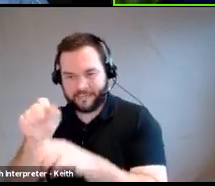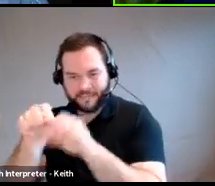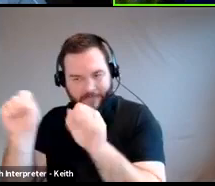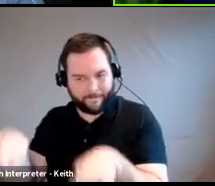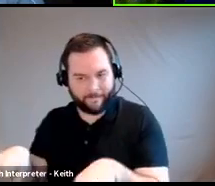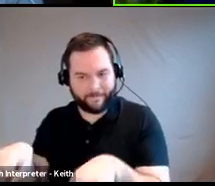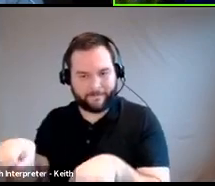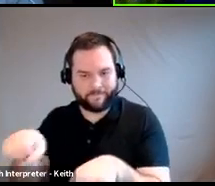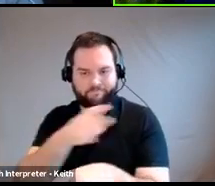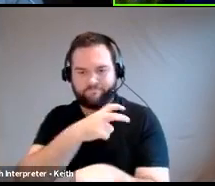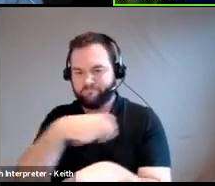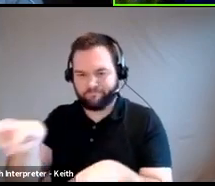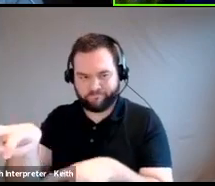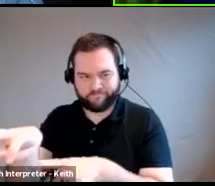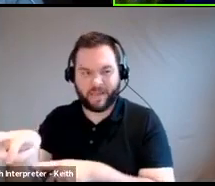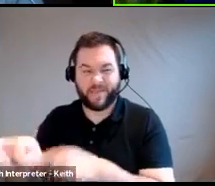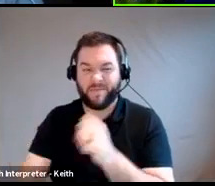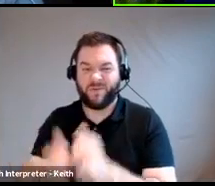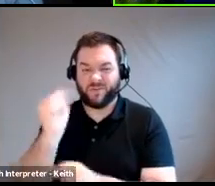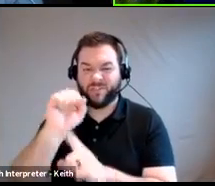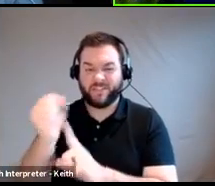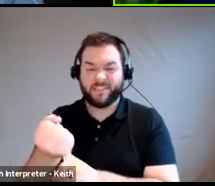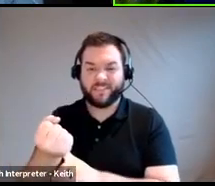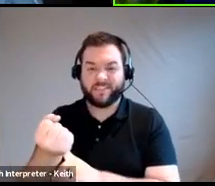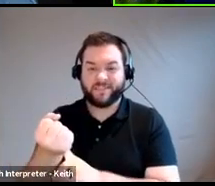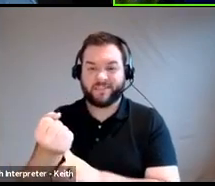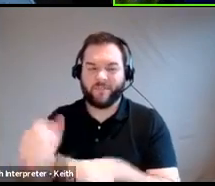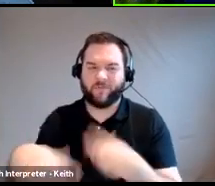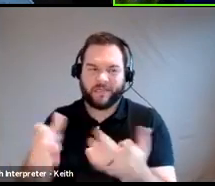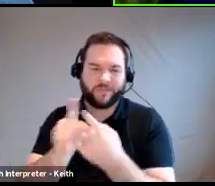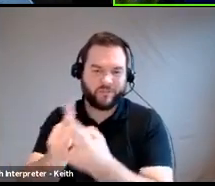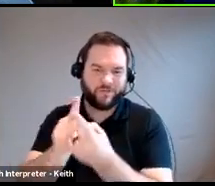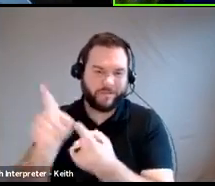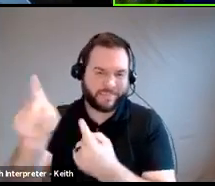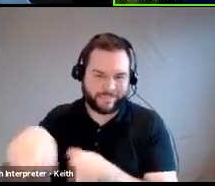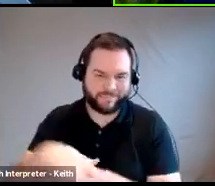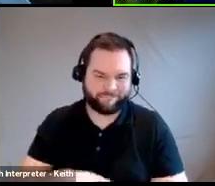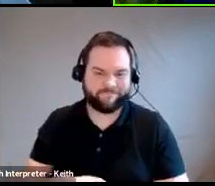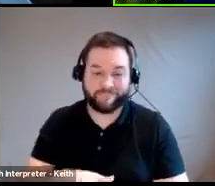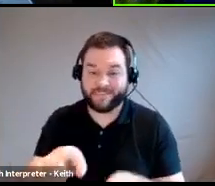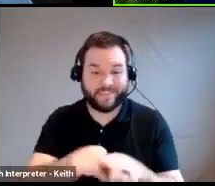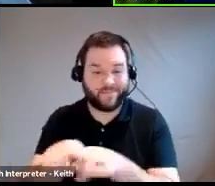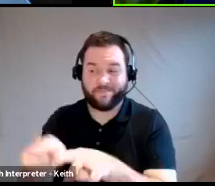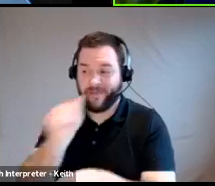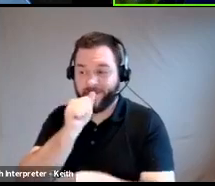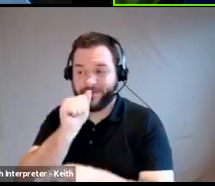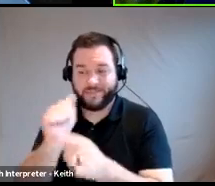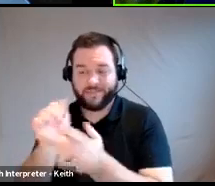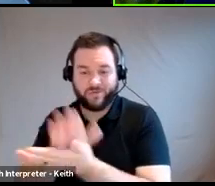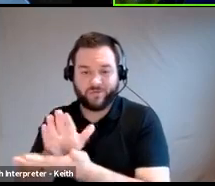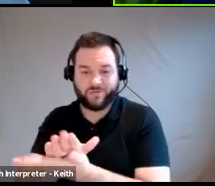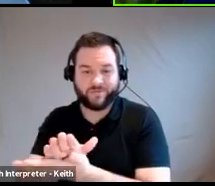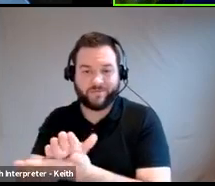system. but it but in both situations. I had to get extra help even I had to get extra help, even in